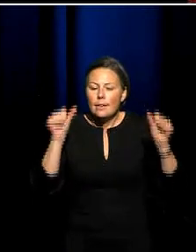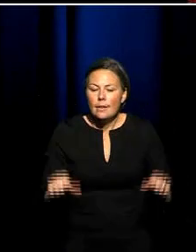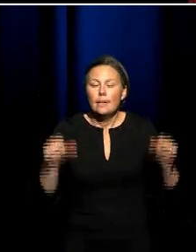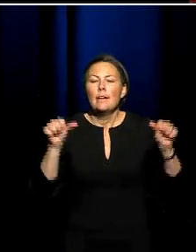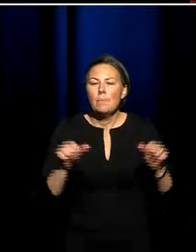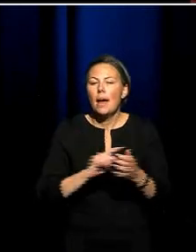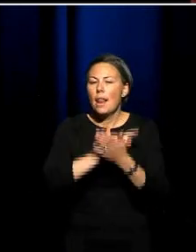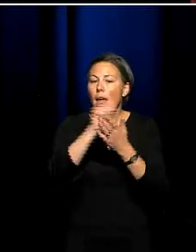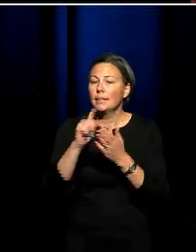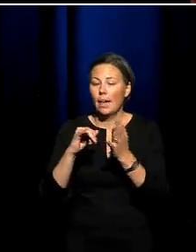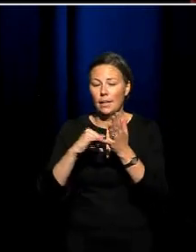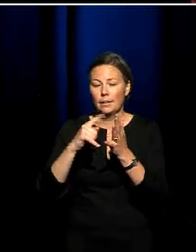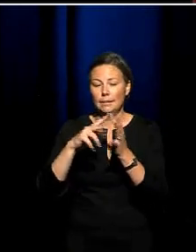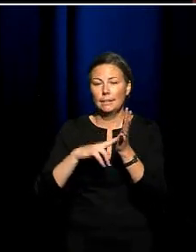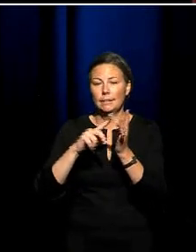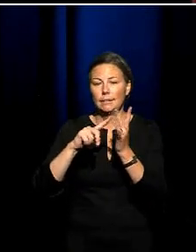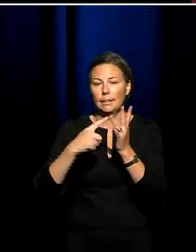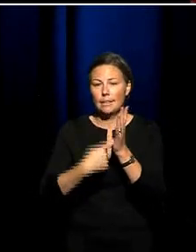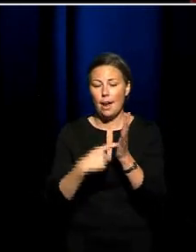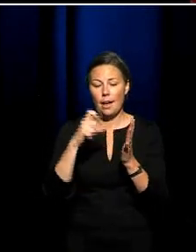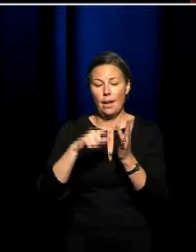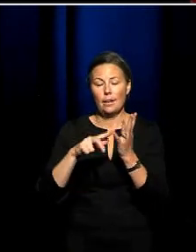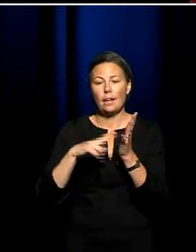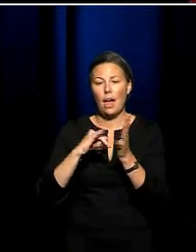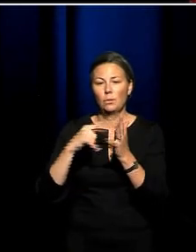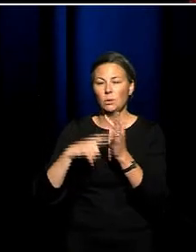The Commission will also undertake an extensive research program, some of